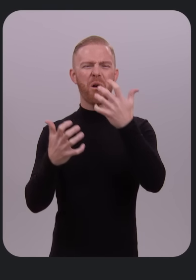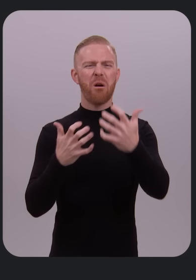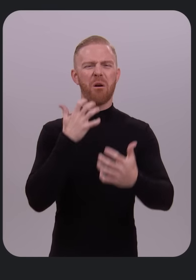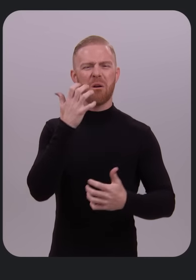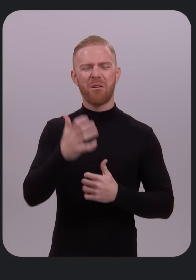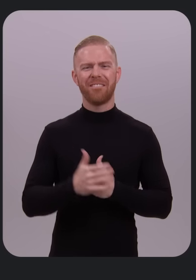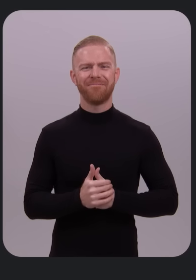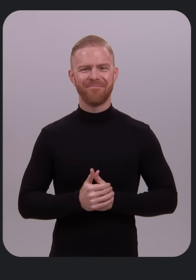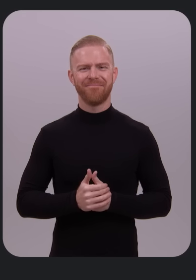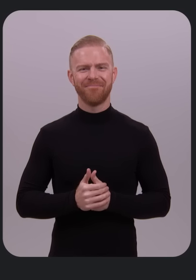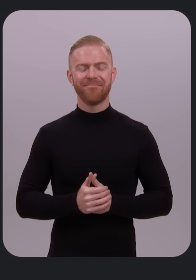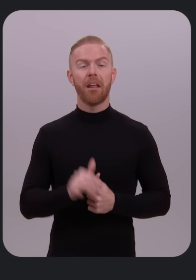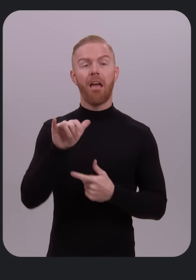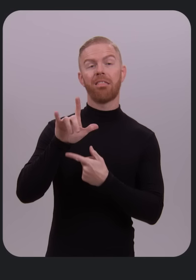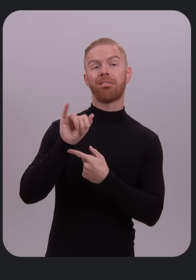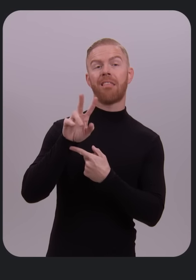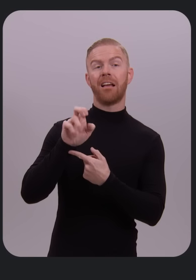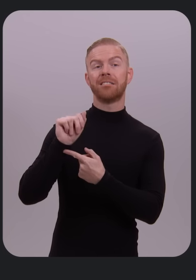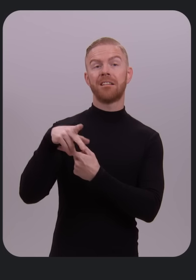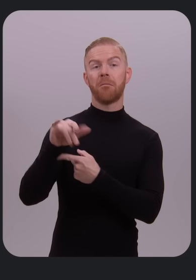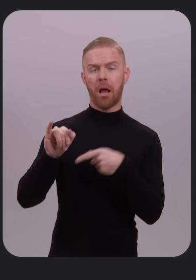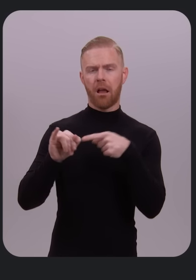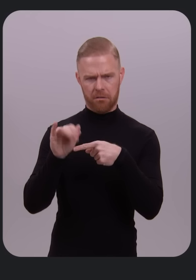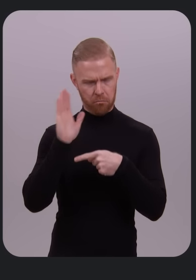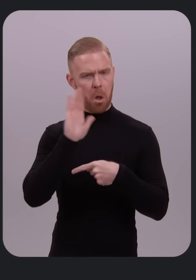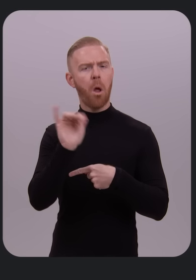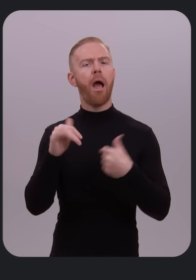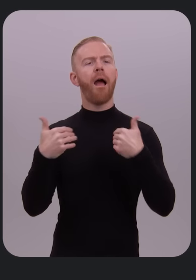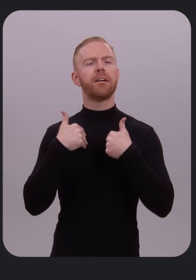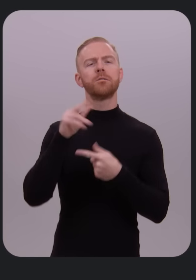The Live API will also have a 2.5 Flash preview